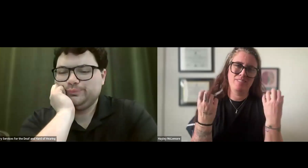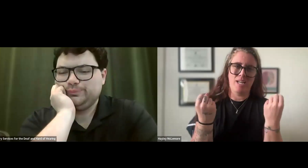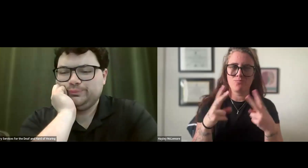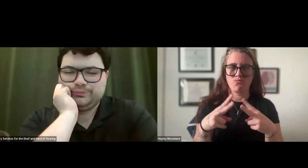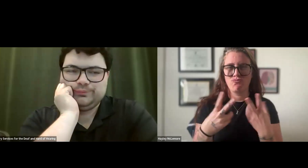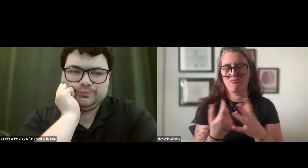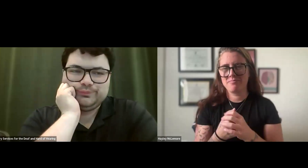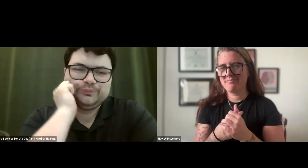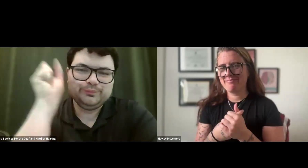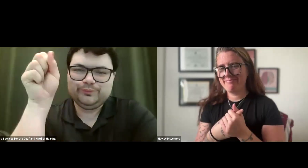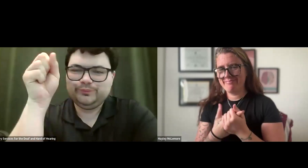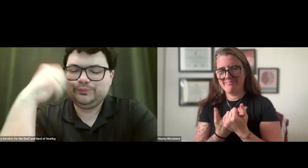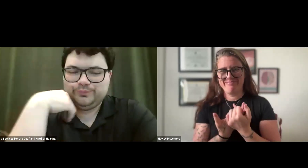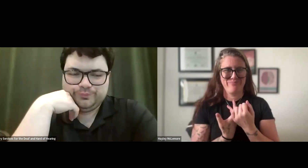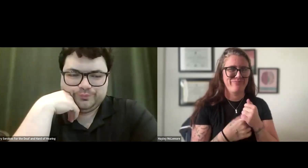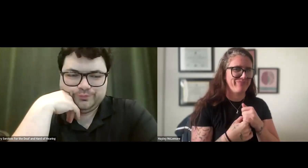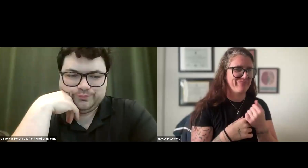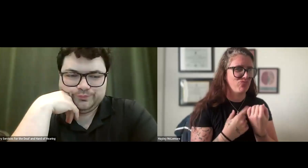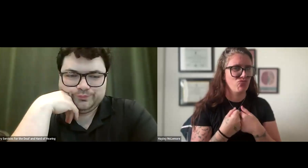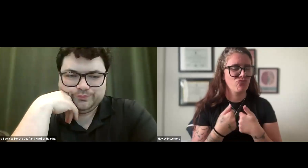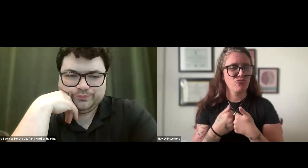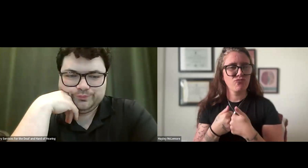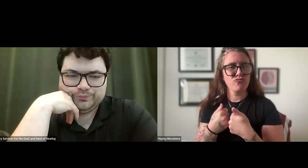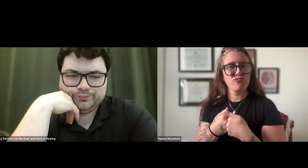Or you're more than welcome to sign. And the interpreter can voice for you, as well.